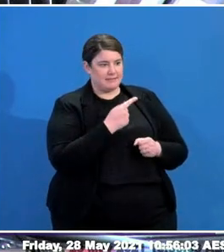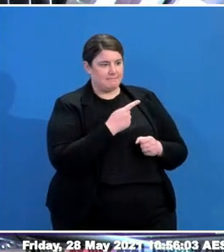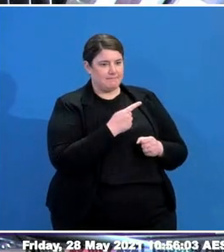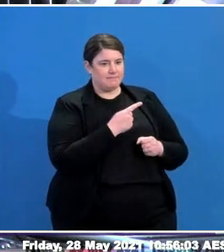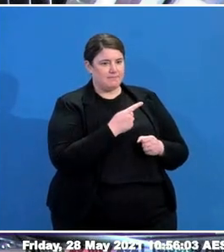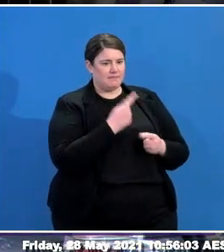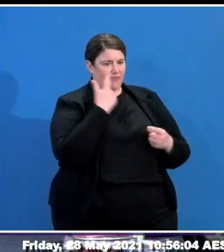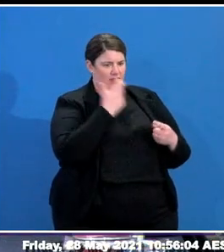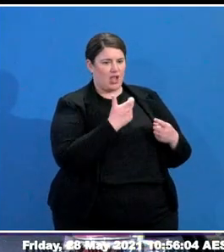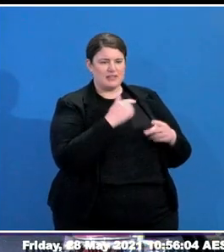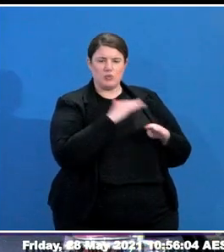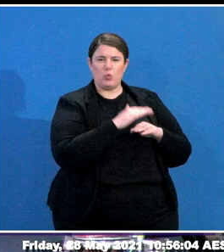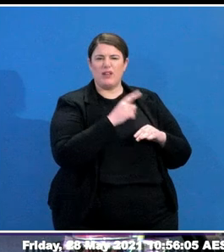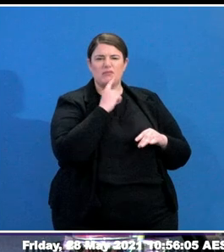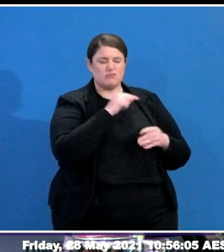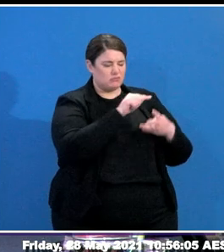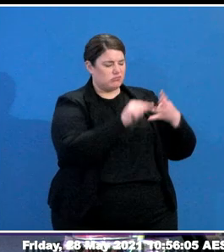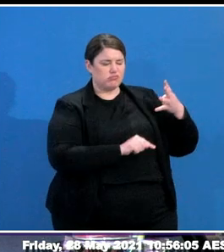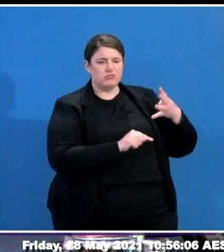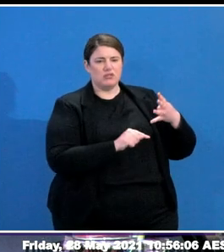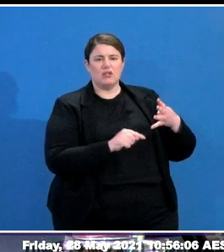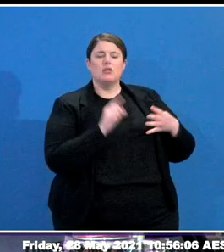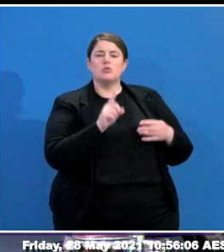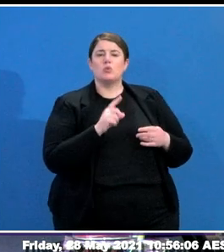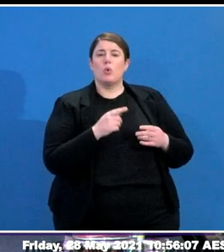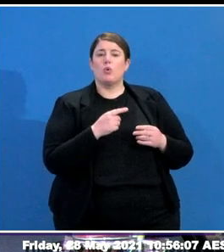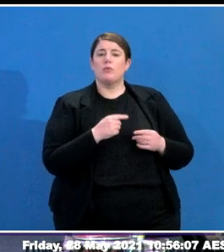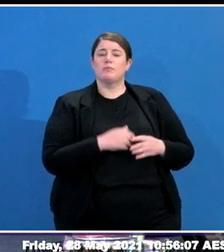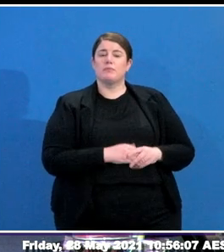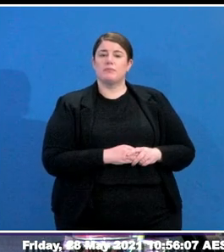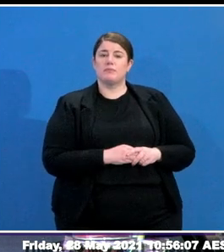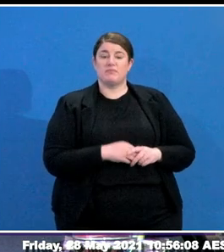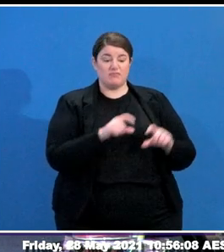You say that to him? Yes. And you say: In relation to your assertions that staff complaints were